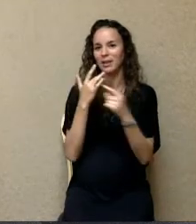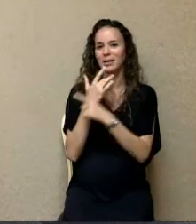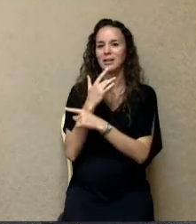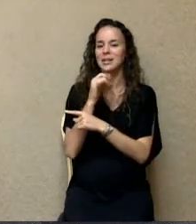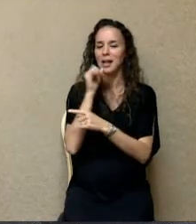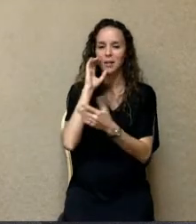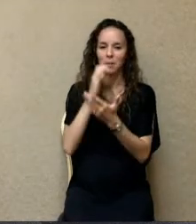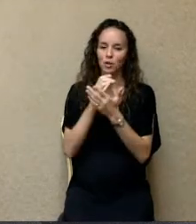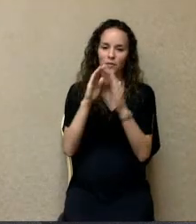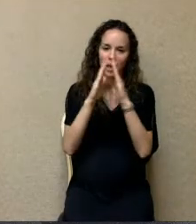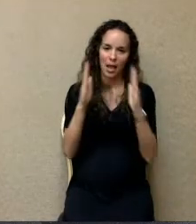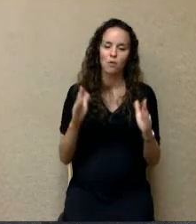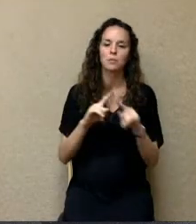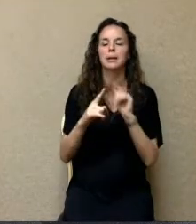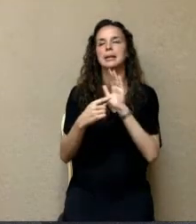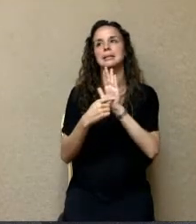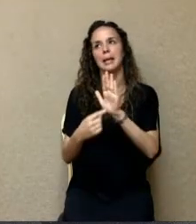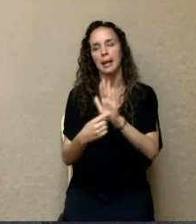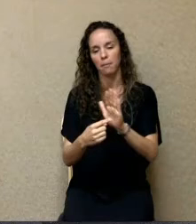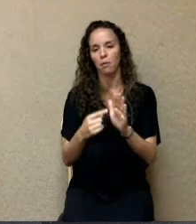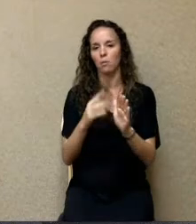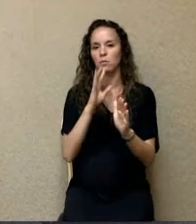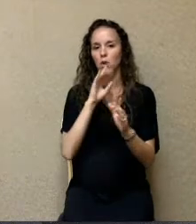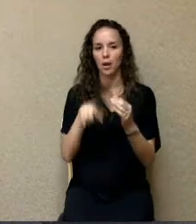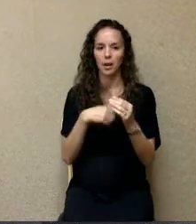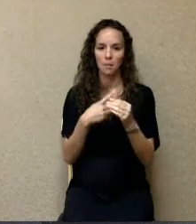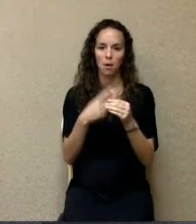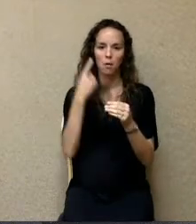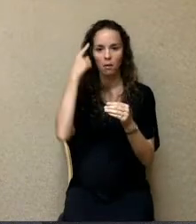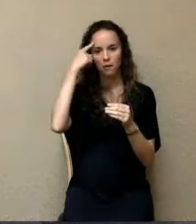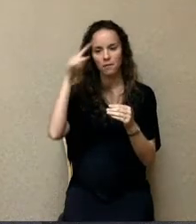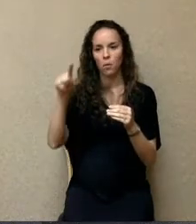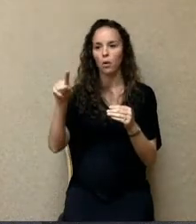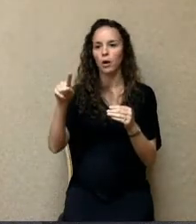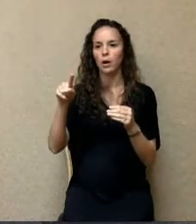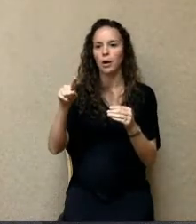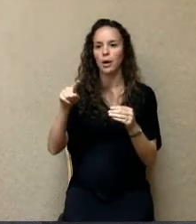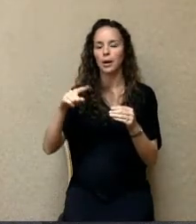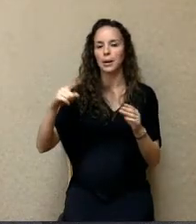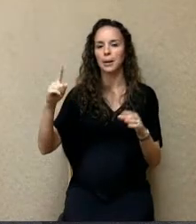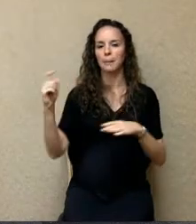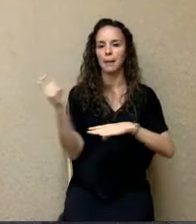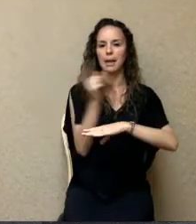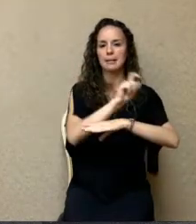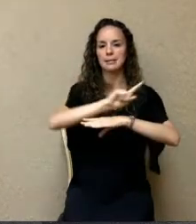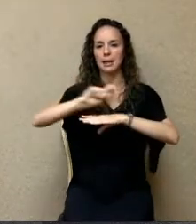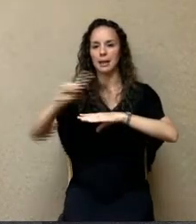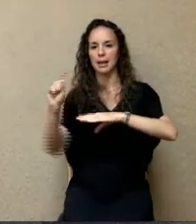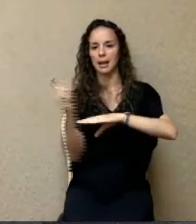this is kind of the example of what I was talking about for the pacing area.